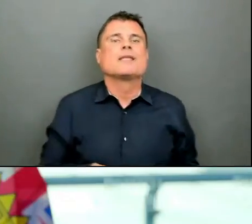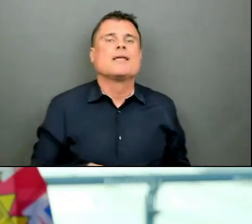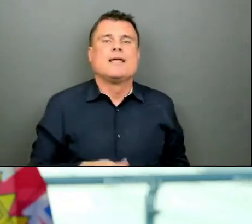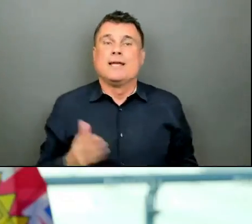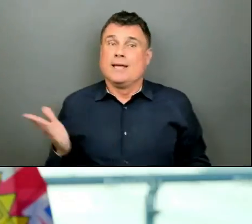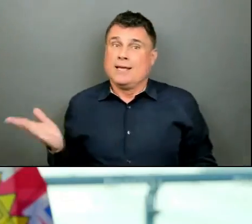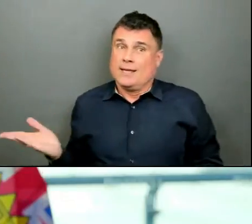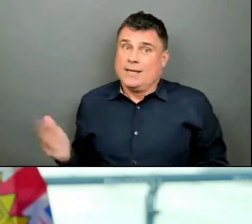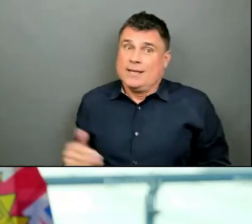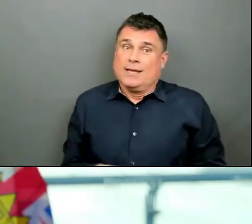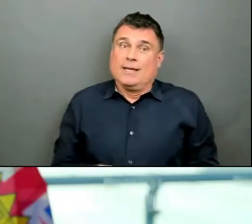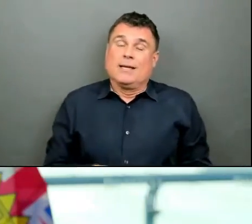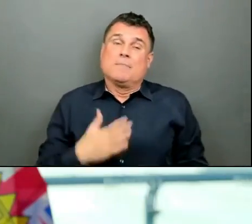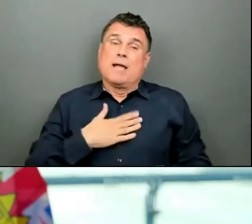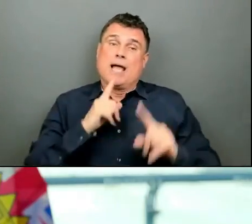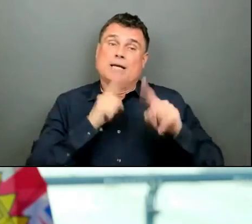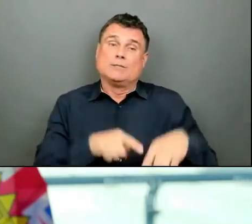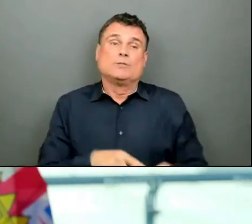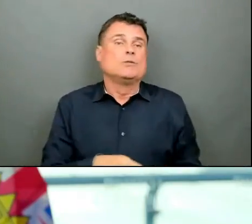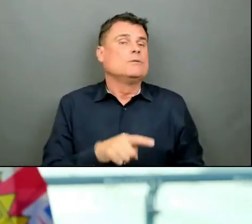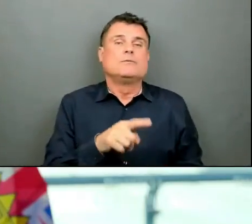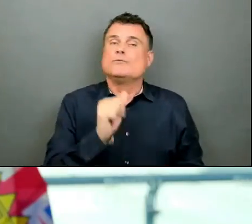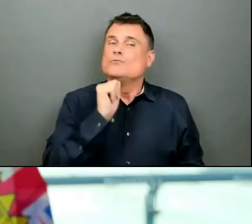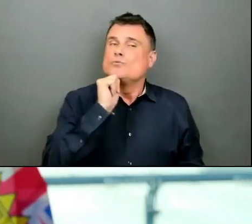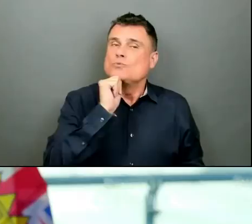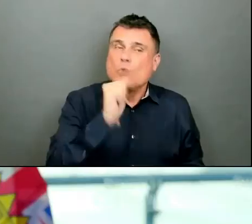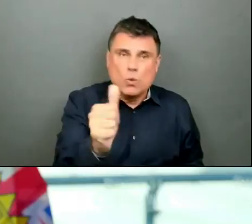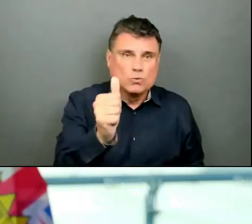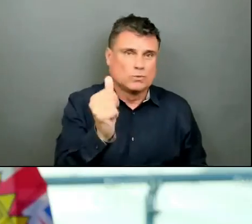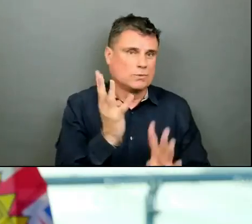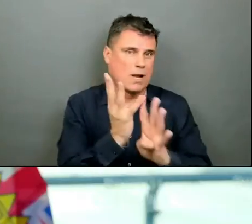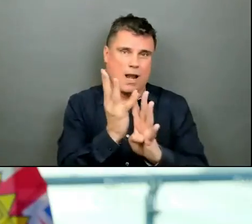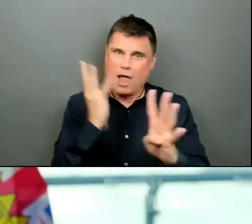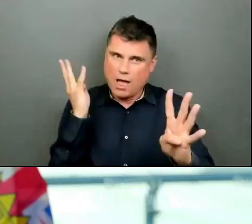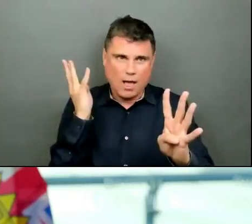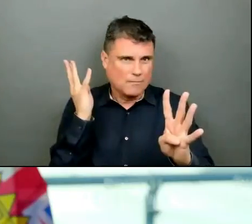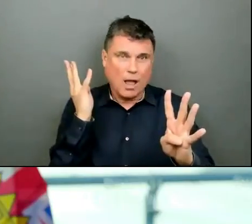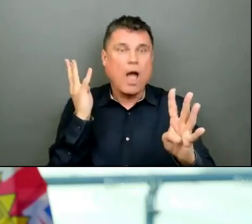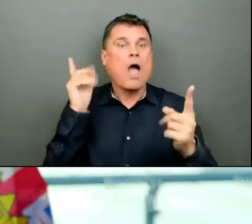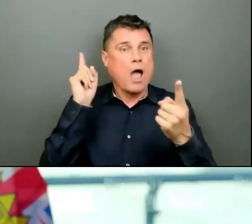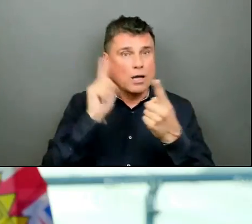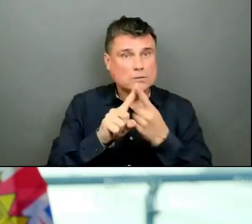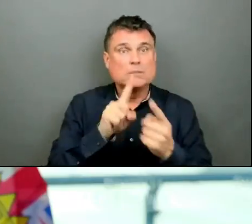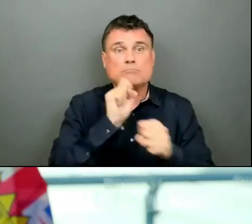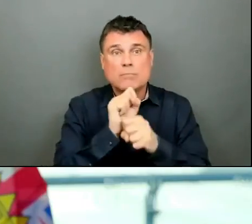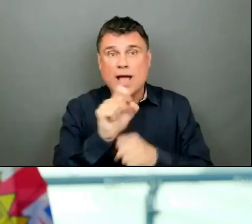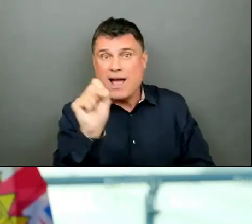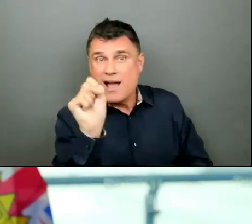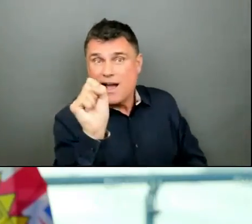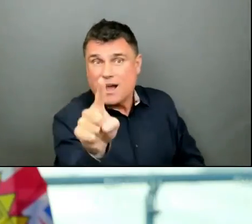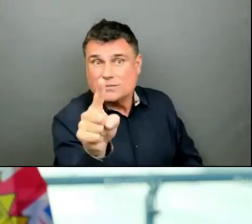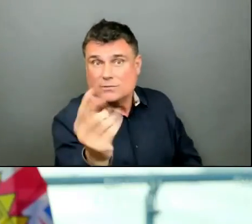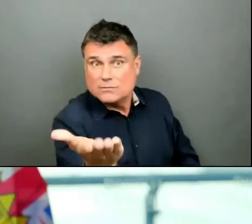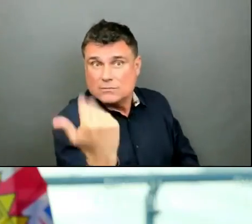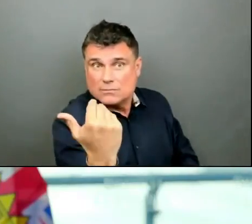I would say don't line up unless you have been asked to come. There is a plan for every clinic with every